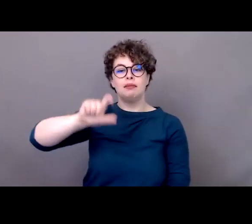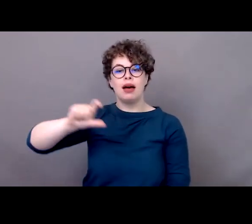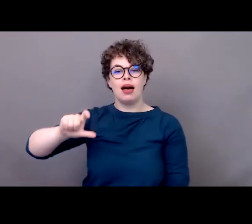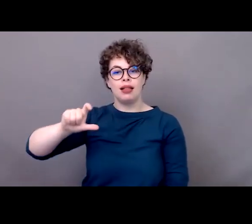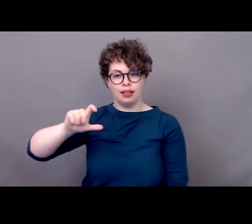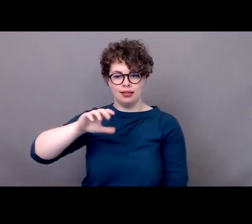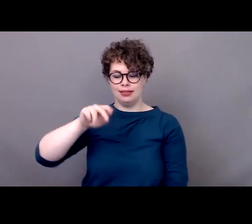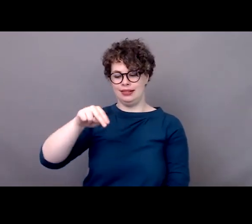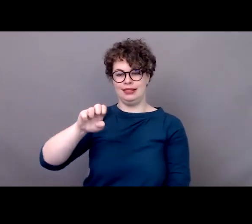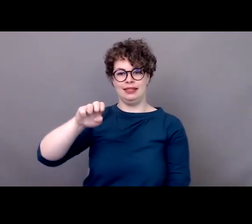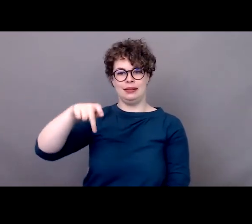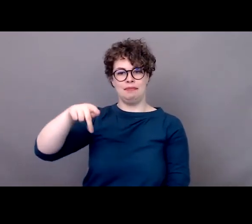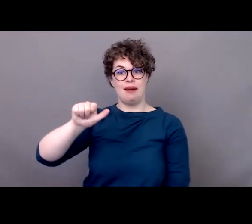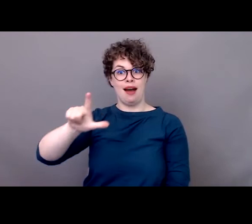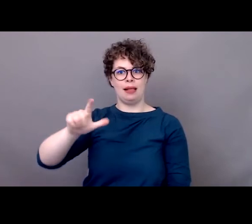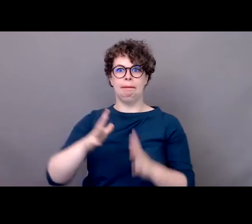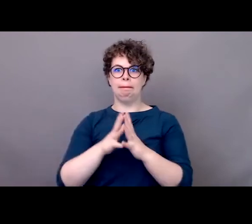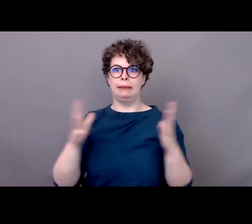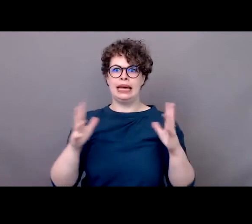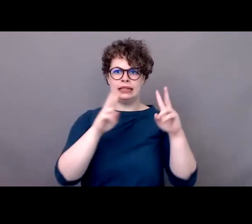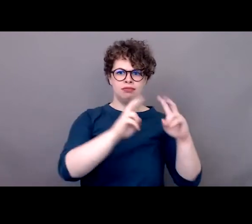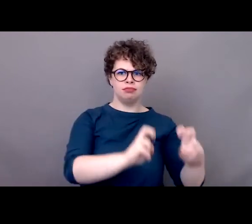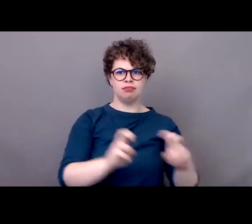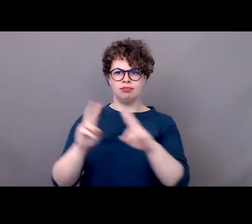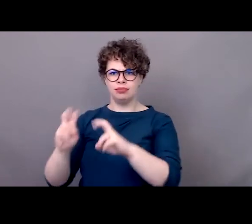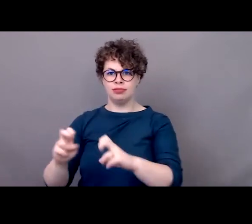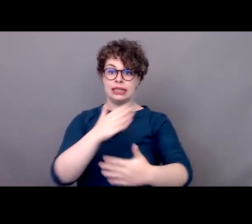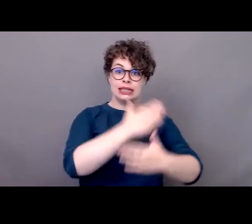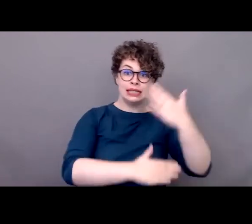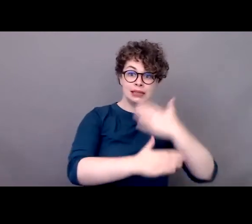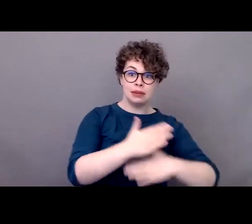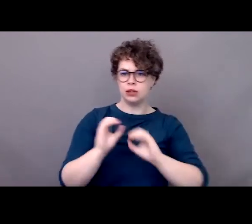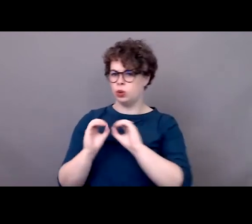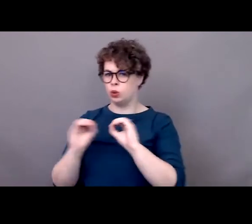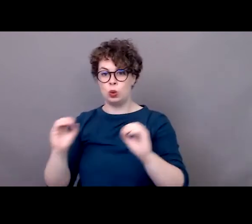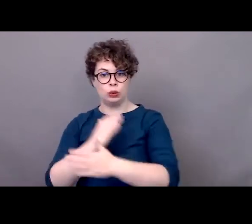and without disabilities were compared. In turn, they were found to have poorer self-rated health,